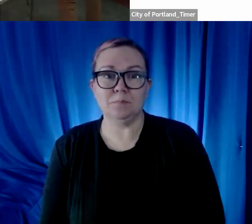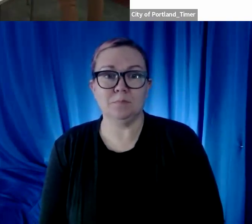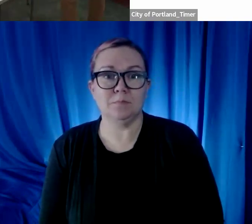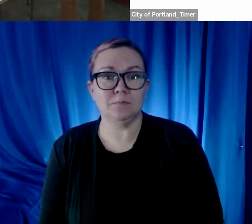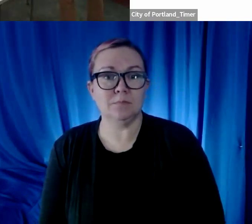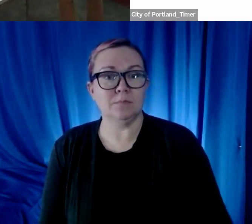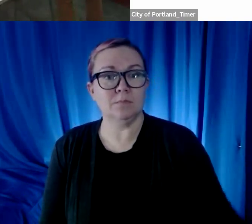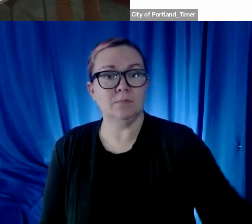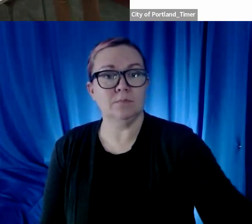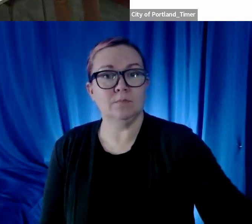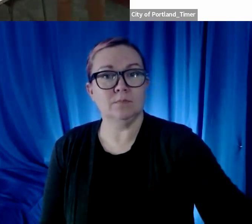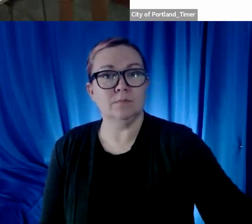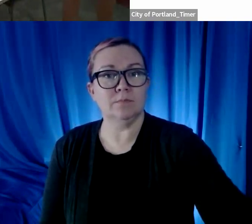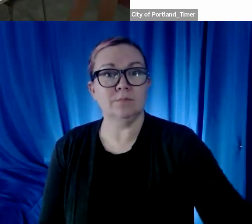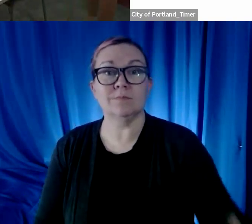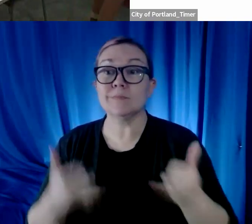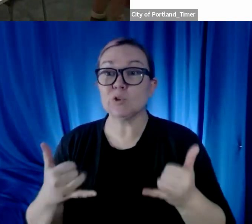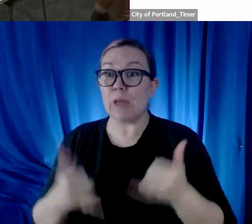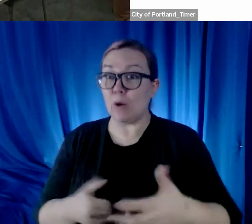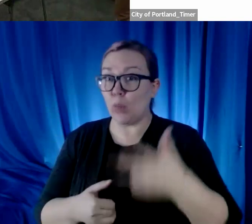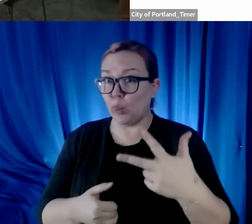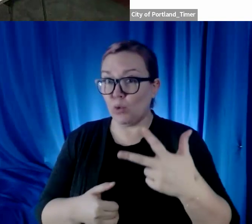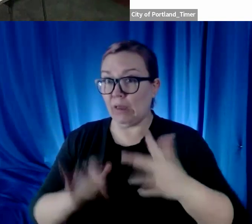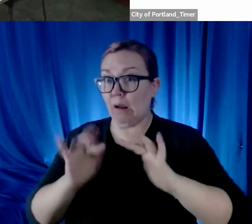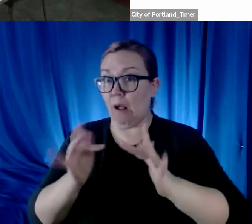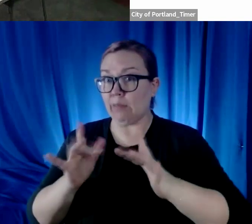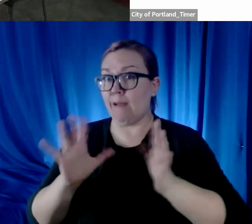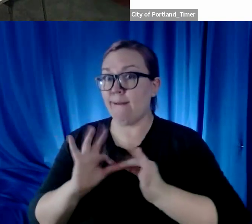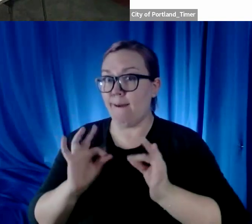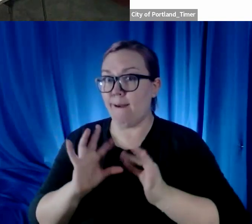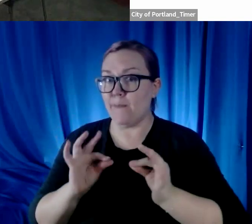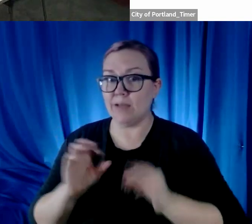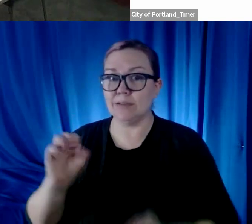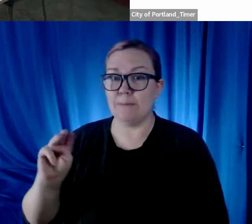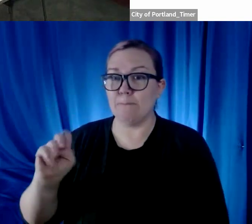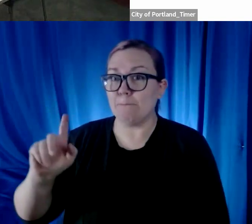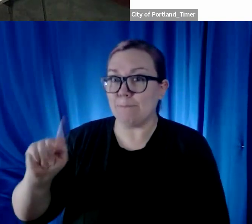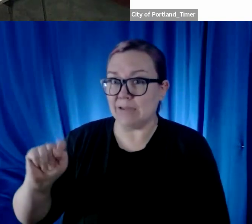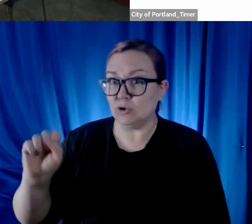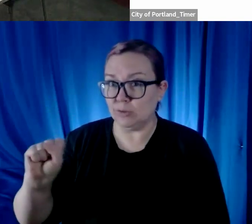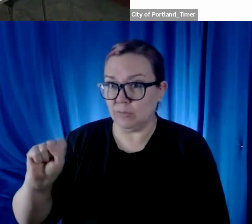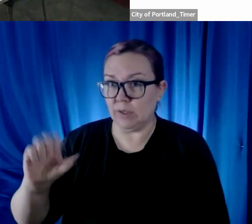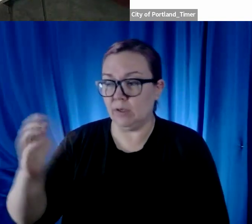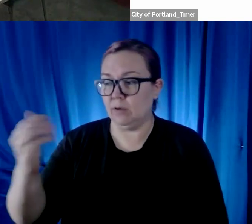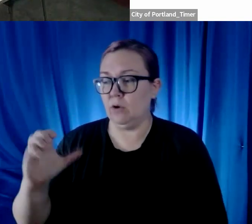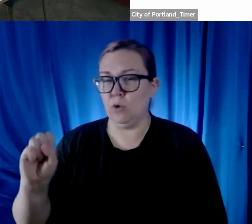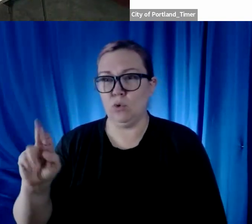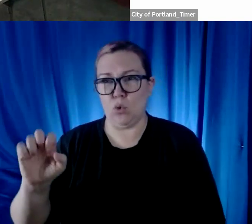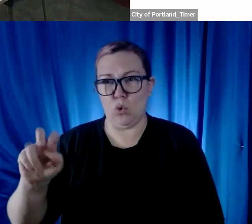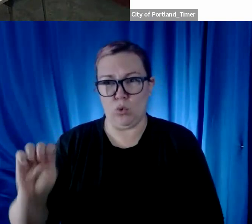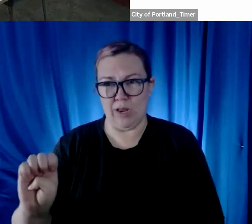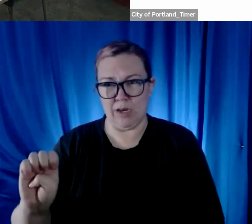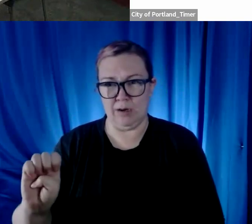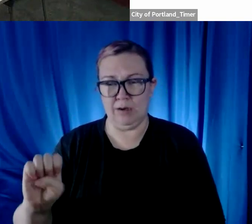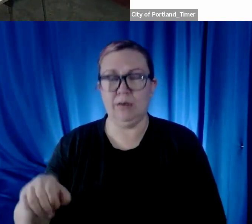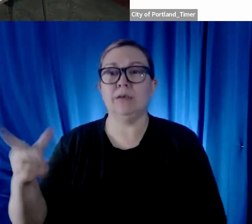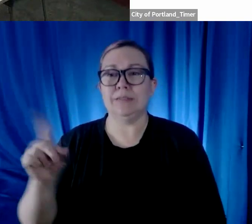And now we'll take three online commenters, Matt Shipke and then Corinne Freschette, and then Diane Odette.